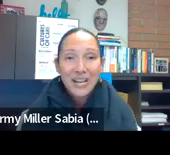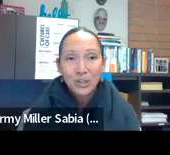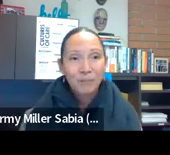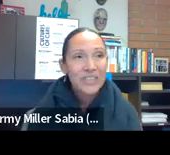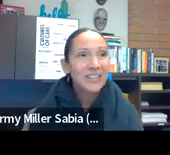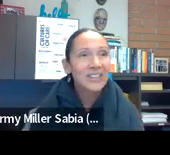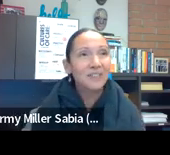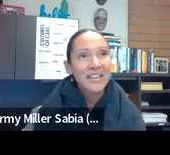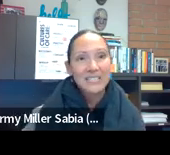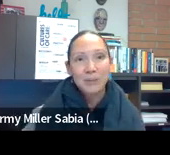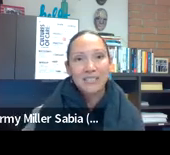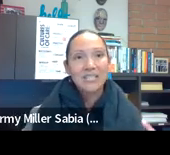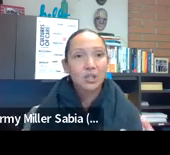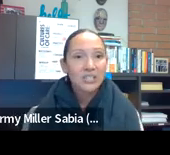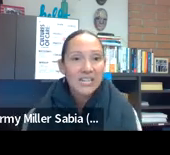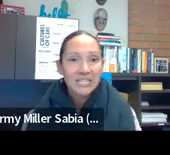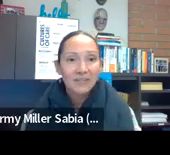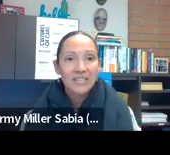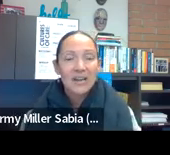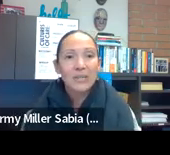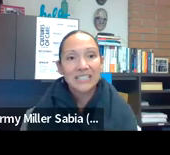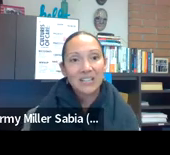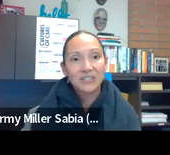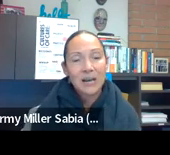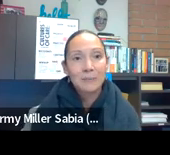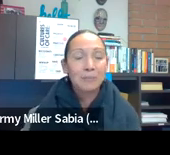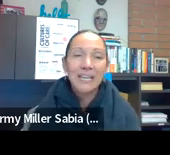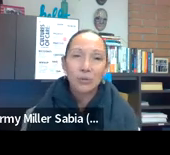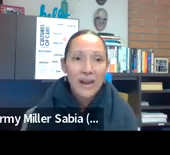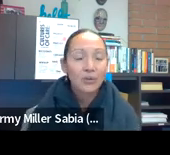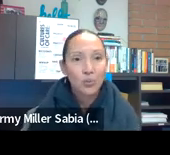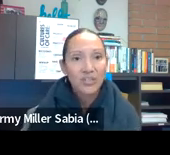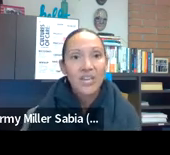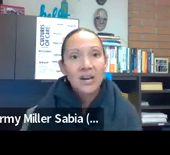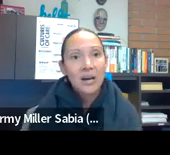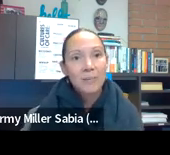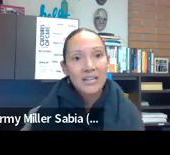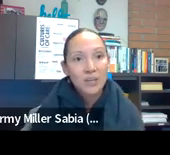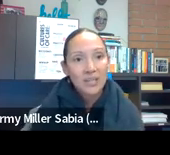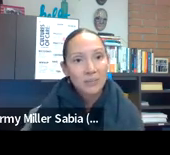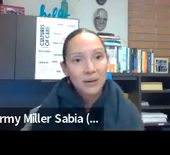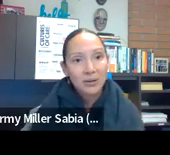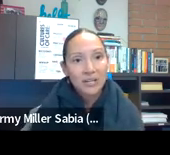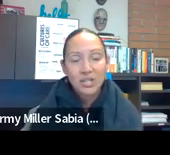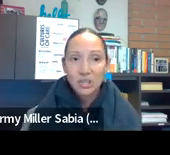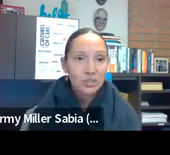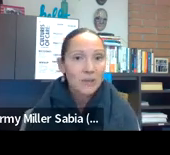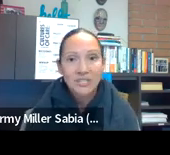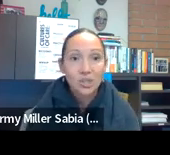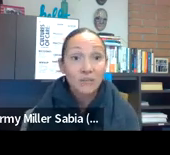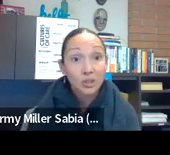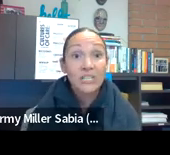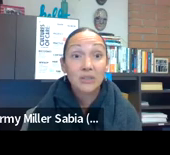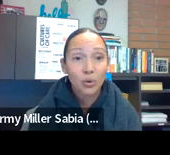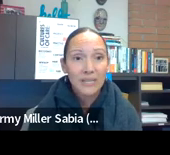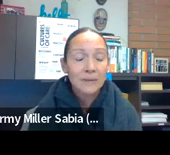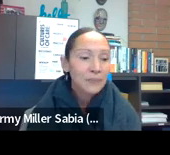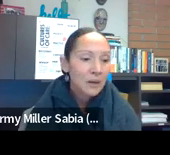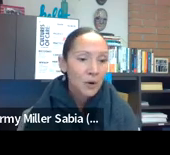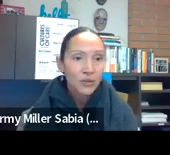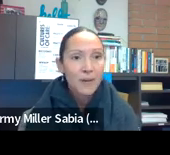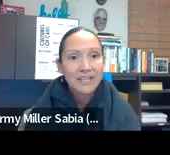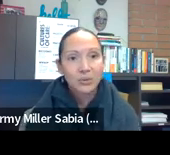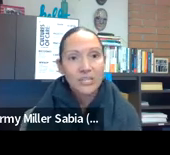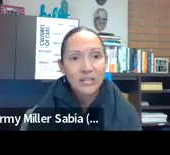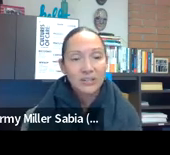Create the flexibility, the creativity that we can lift up and play around with, as we think about our educational spaces, even transforming over the past 3 years.